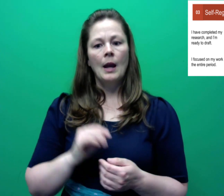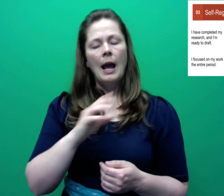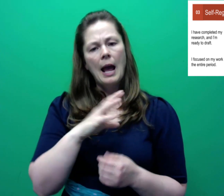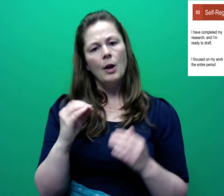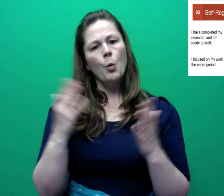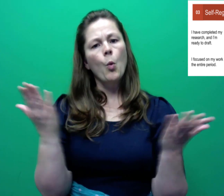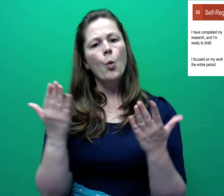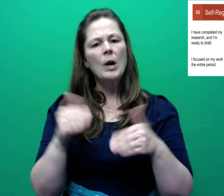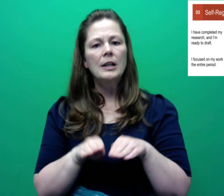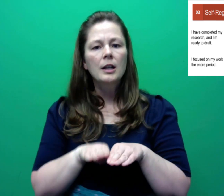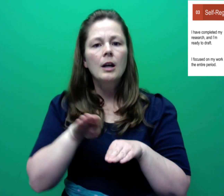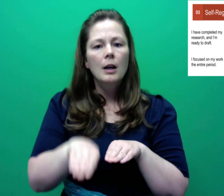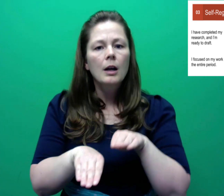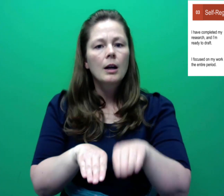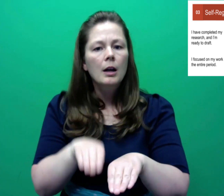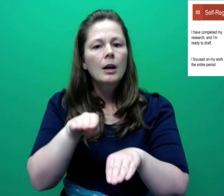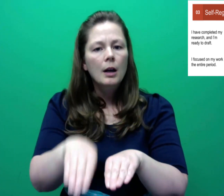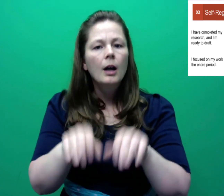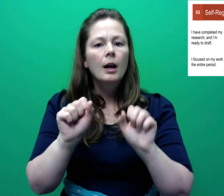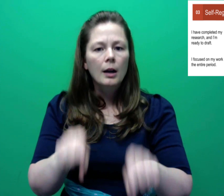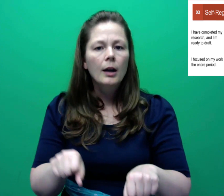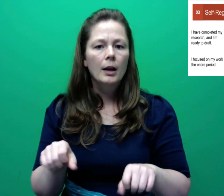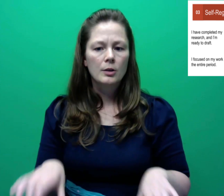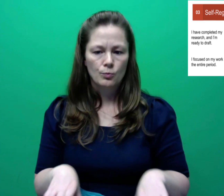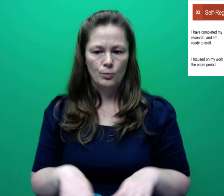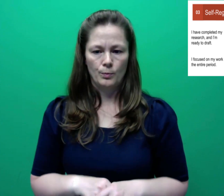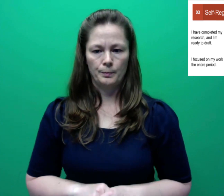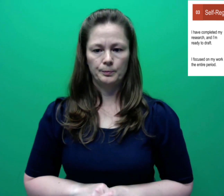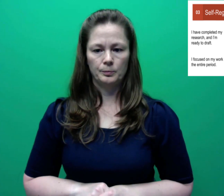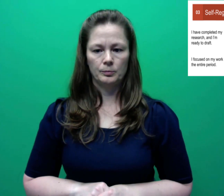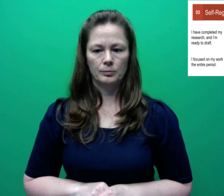steps they can take to improve.